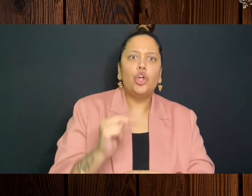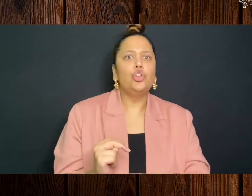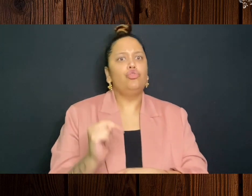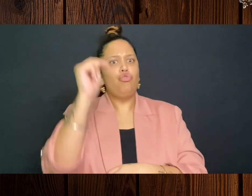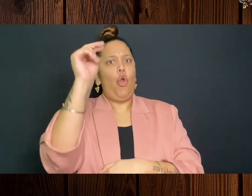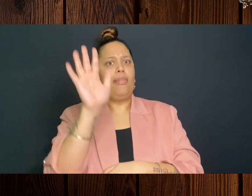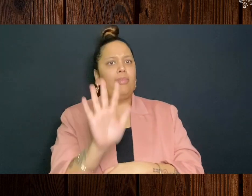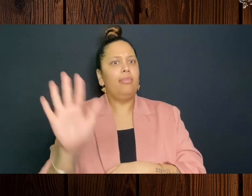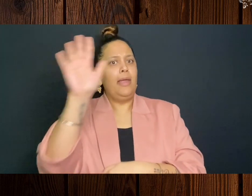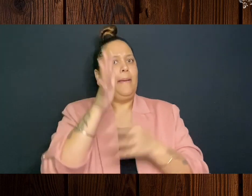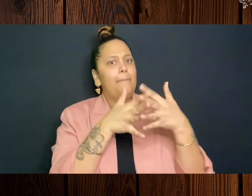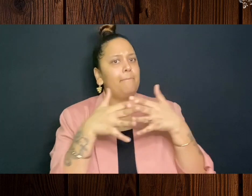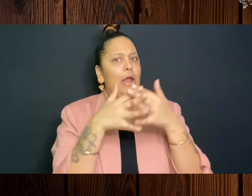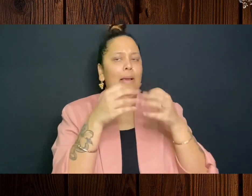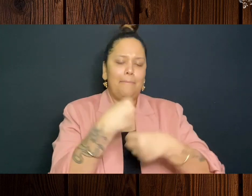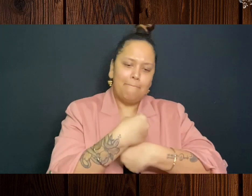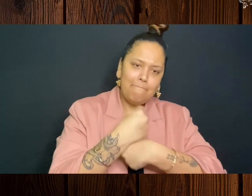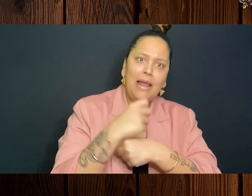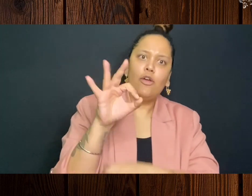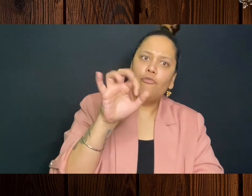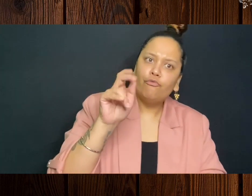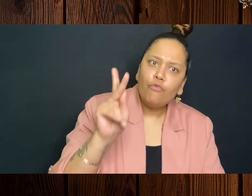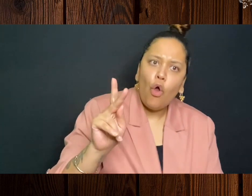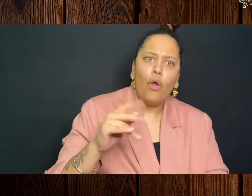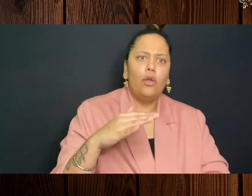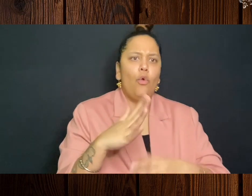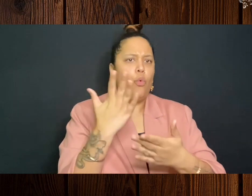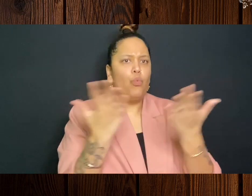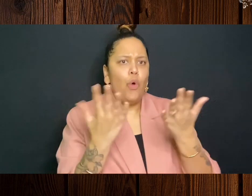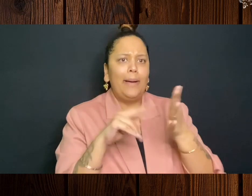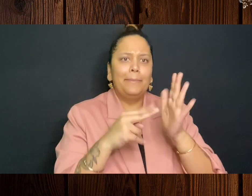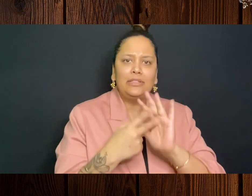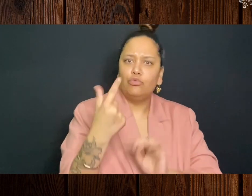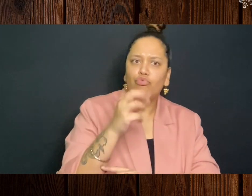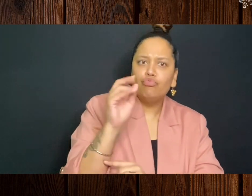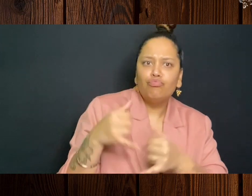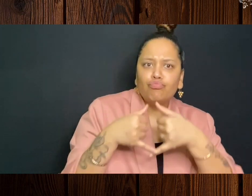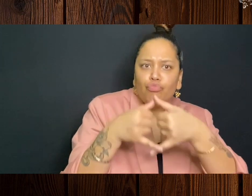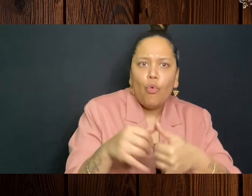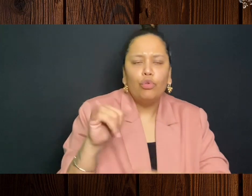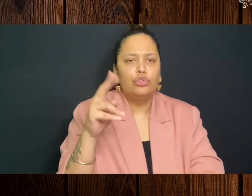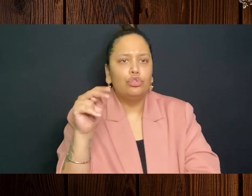America that makes folk music what it is when we submit it for Grammys and for Junos and all this stuff, but at the end of